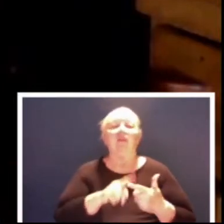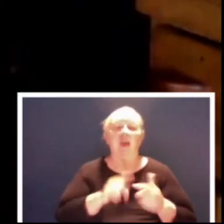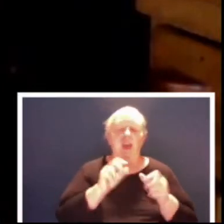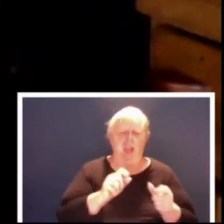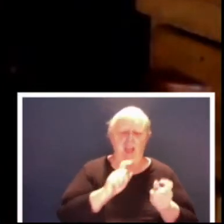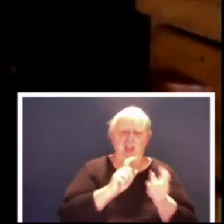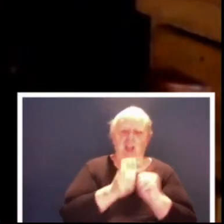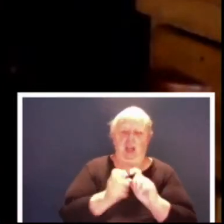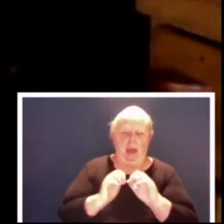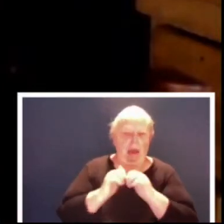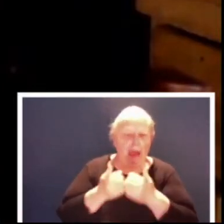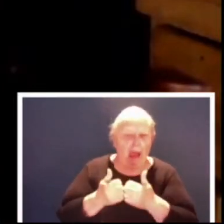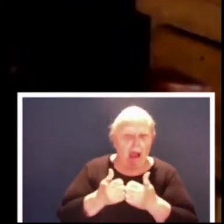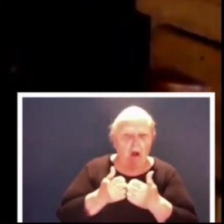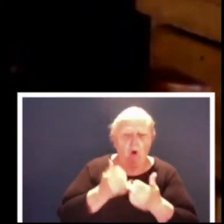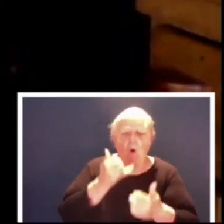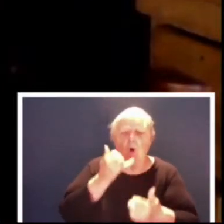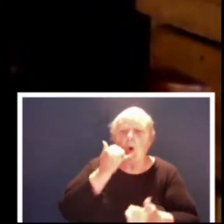that can bring a sense of peace.